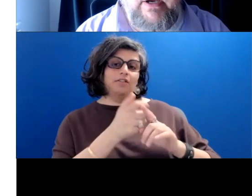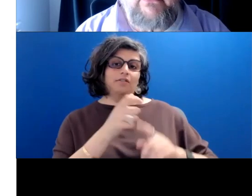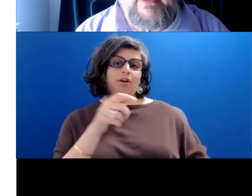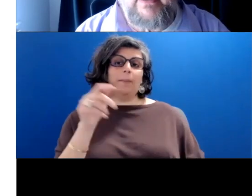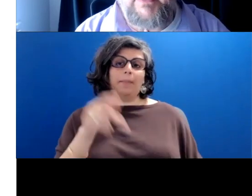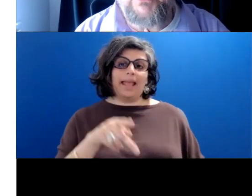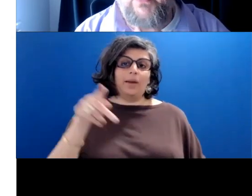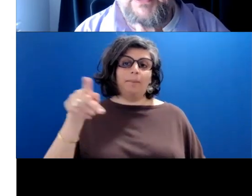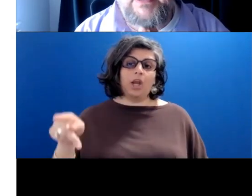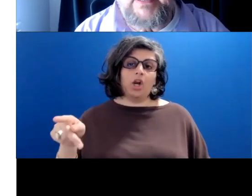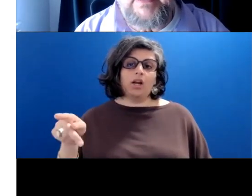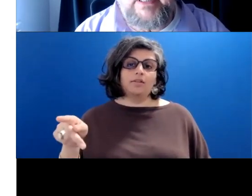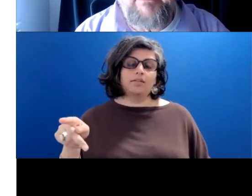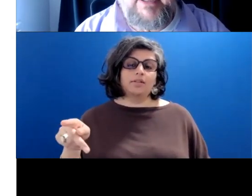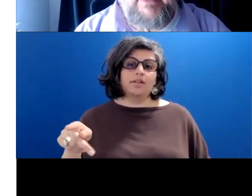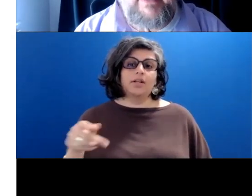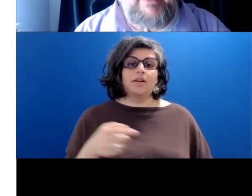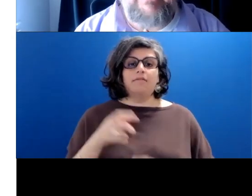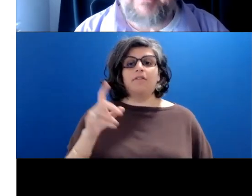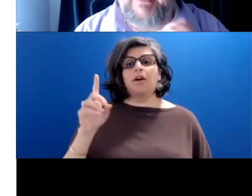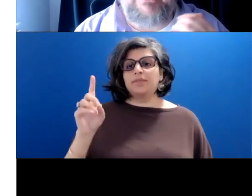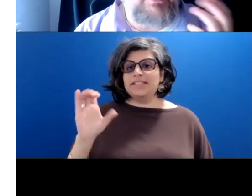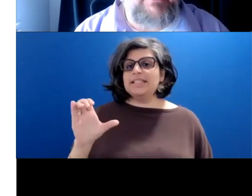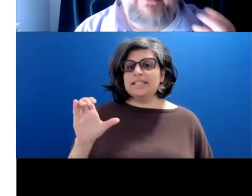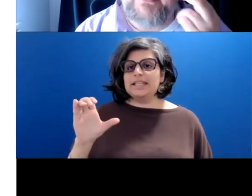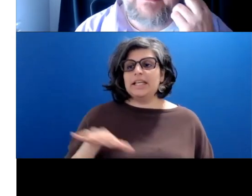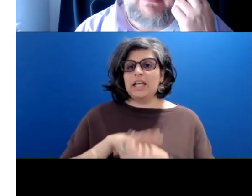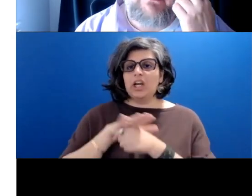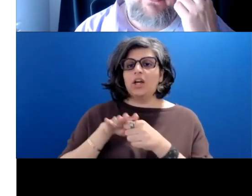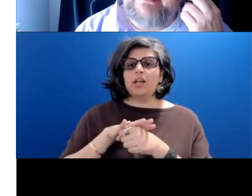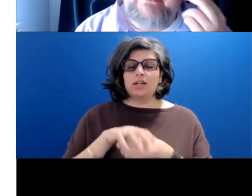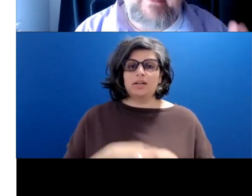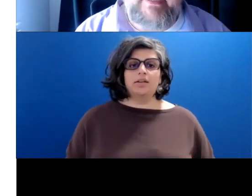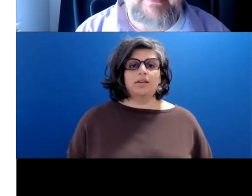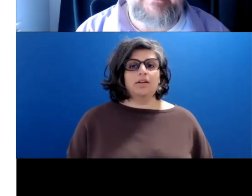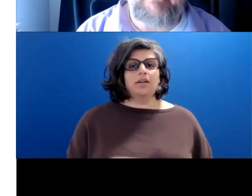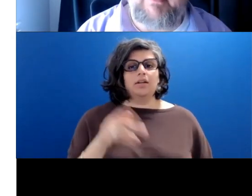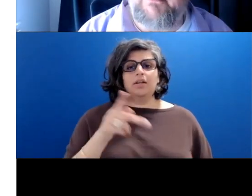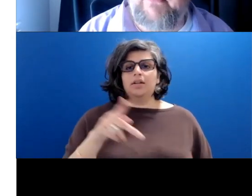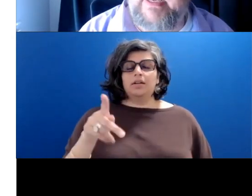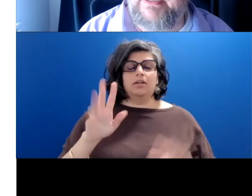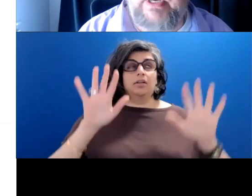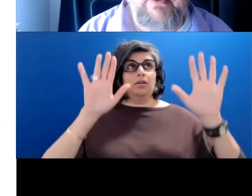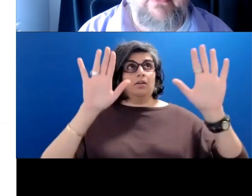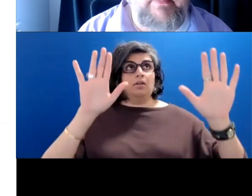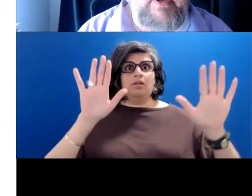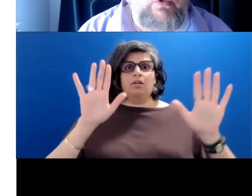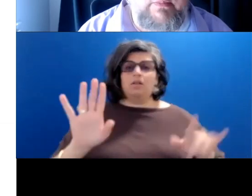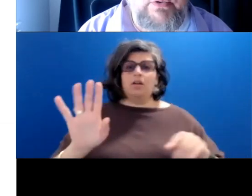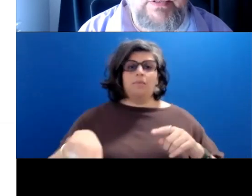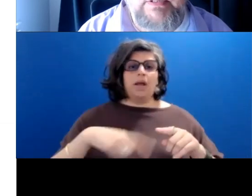of Metro Washington D.C. And again, Planned Parenthoods are really fantastic about providing gender-affirming hormones